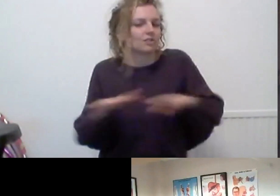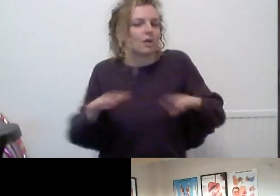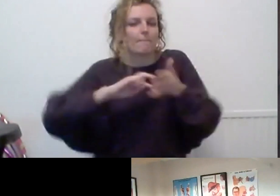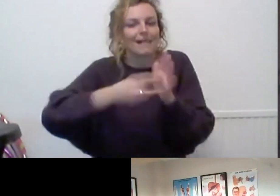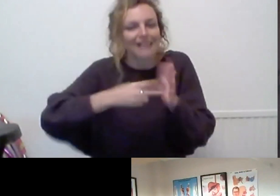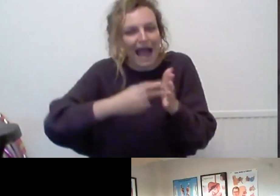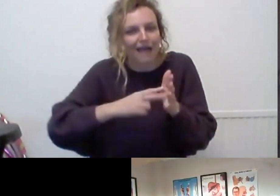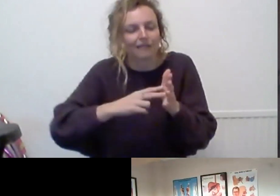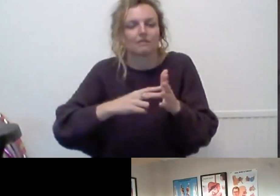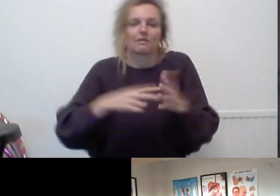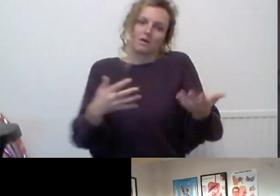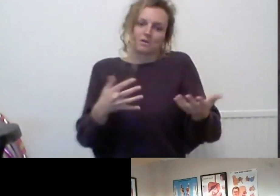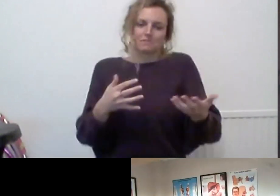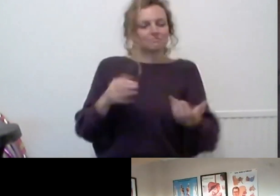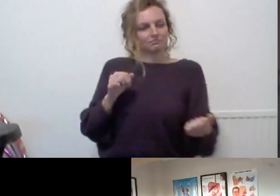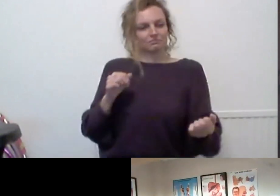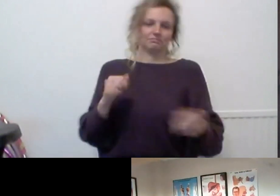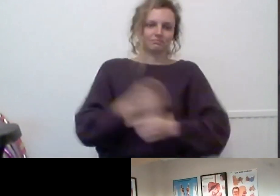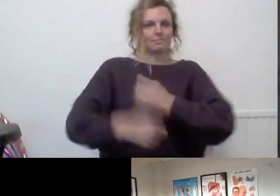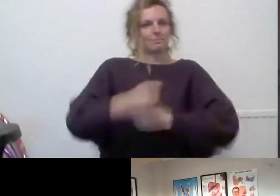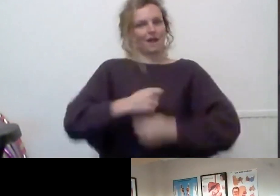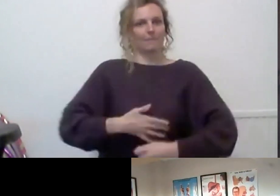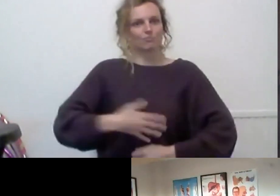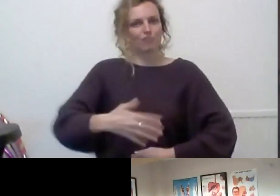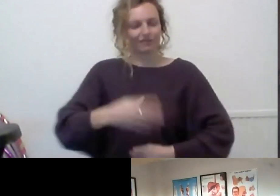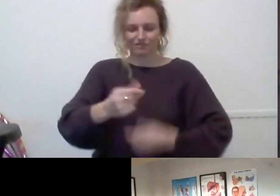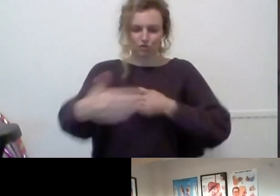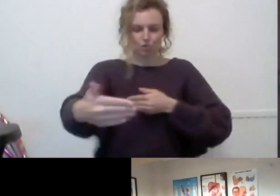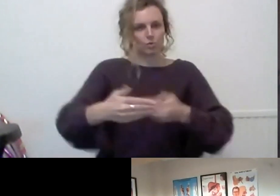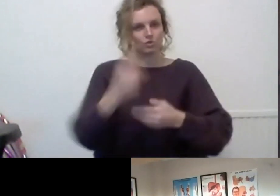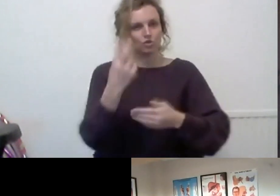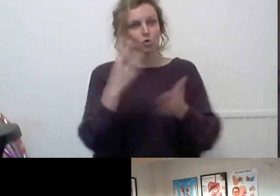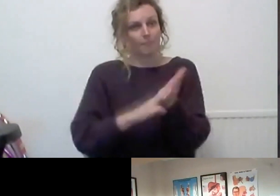or she was a taxi driver, or she was a bus driver, who may well be I have exposure to things that I